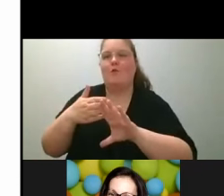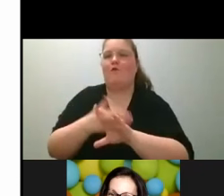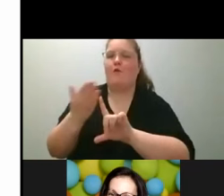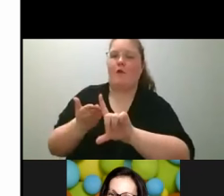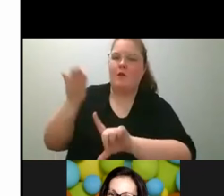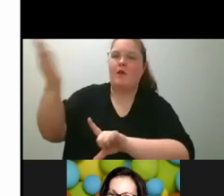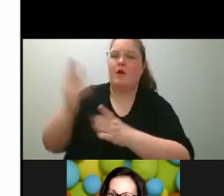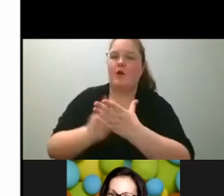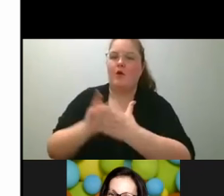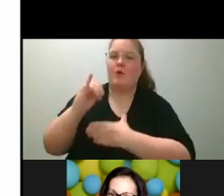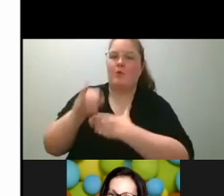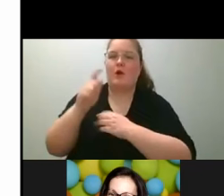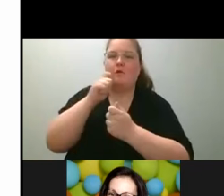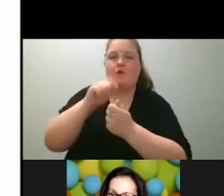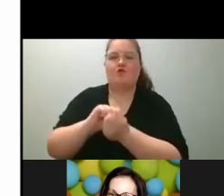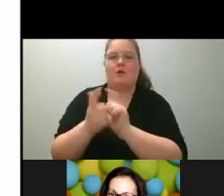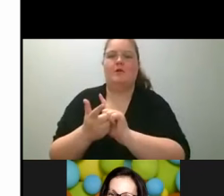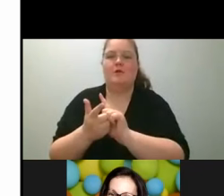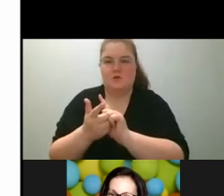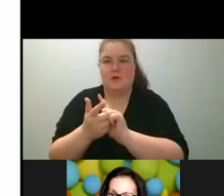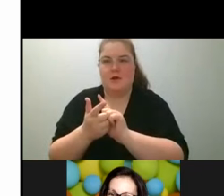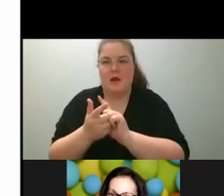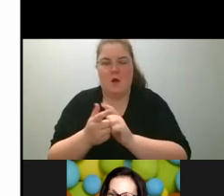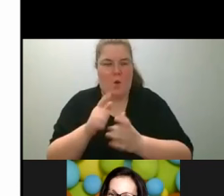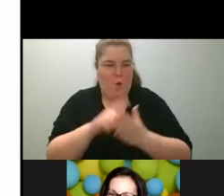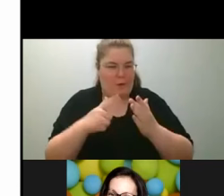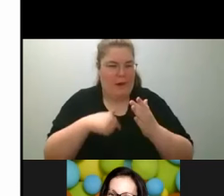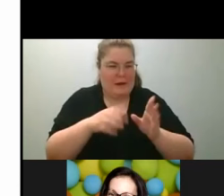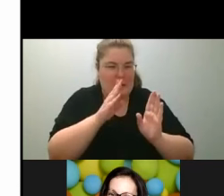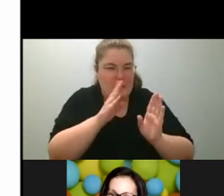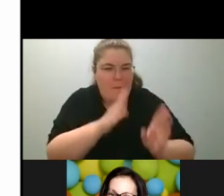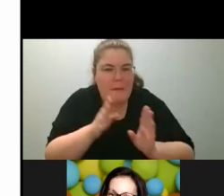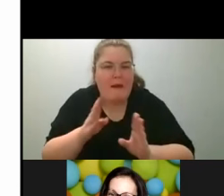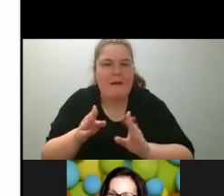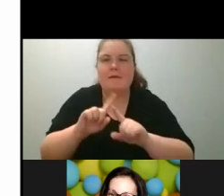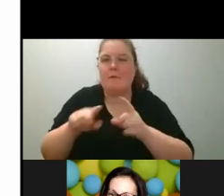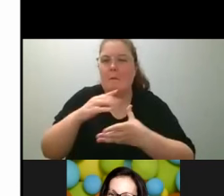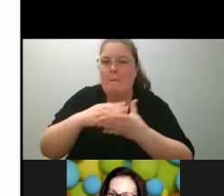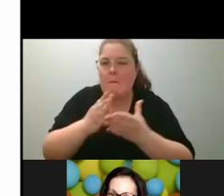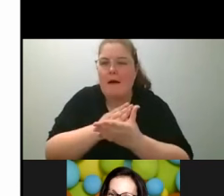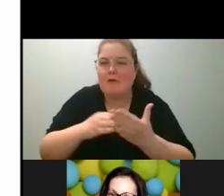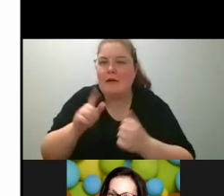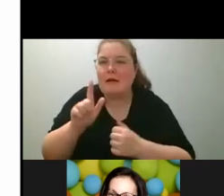And all of the things that will need to be budgeted for and things that can cause either increased costs